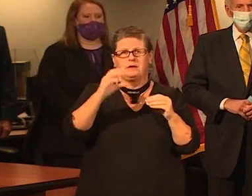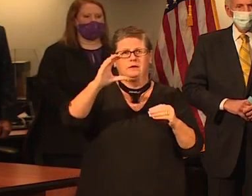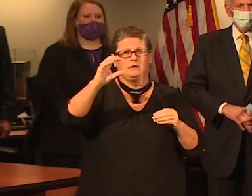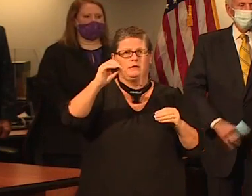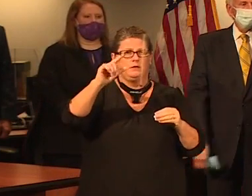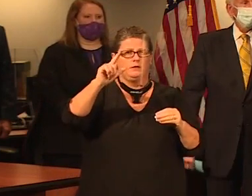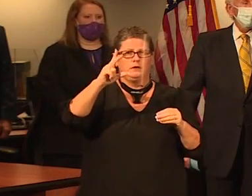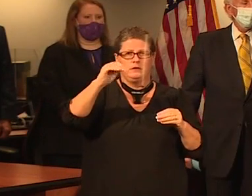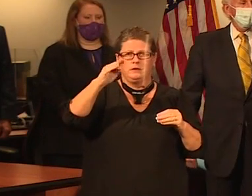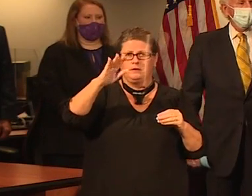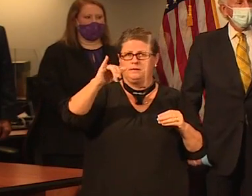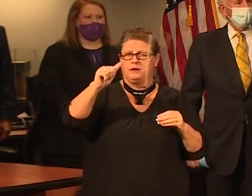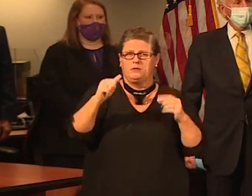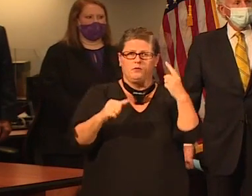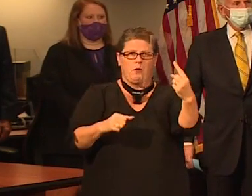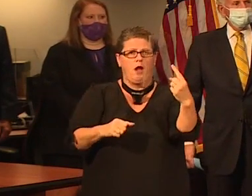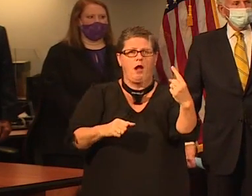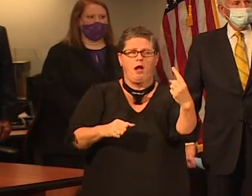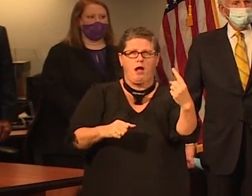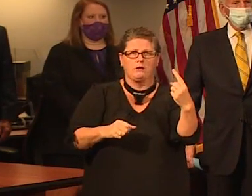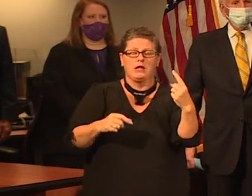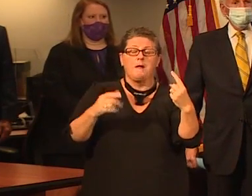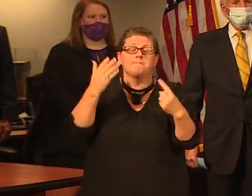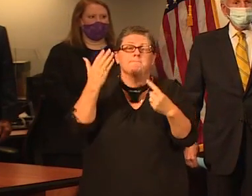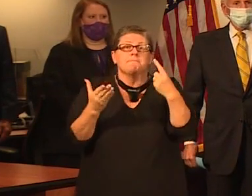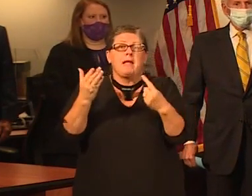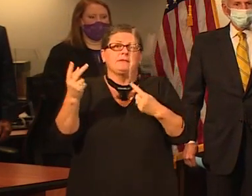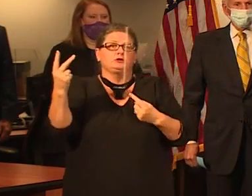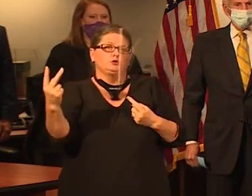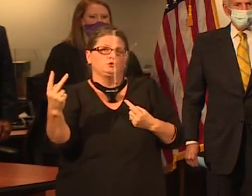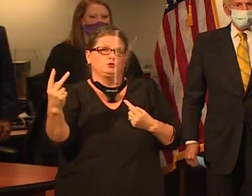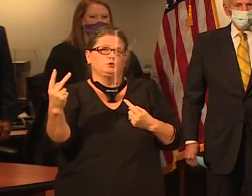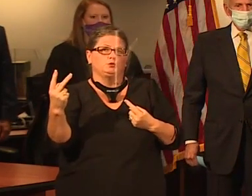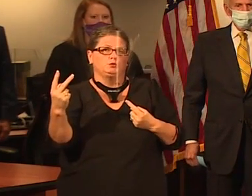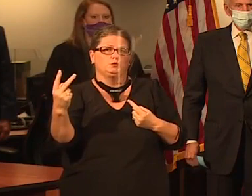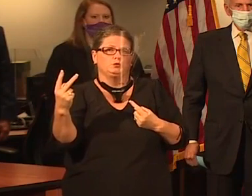ONLY IN COLUMBIA OR AROUND THE. JUST IN THE COLUMBIA AREA.